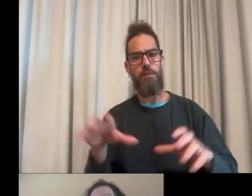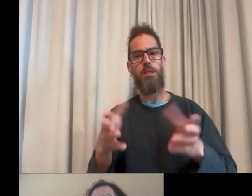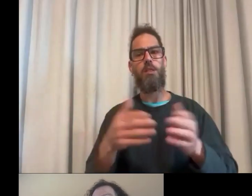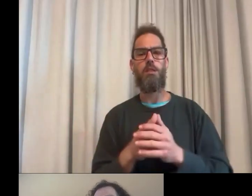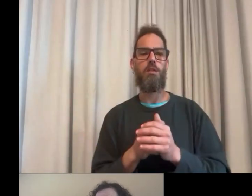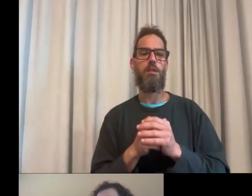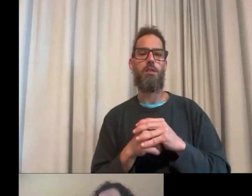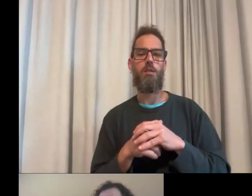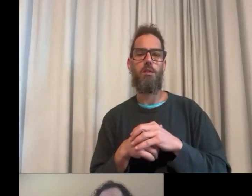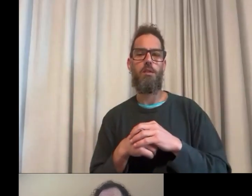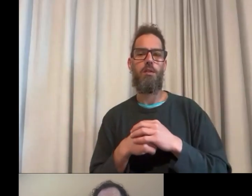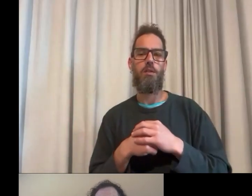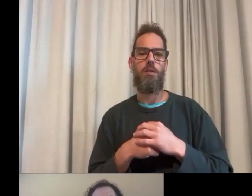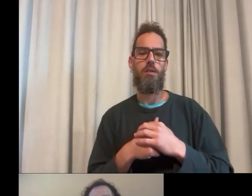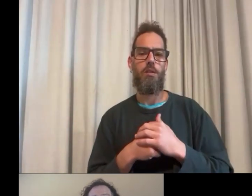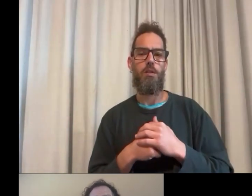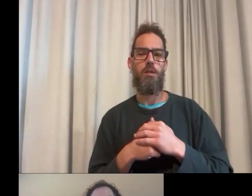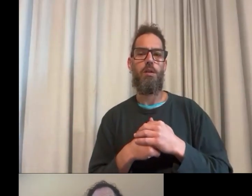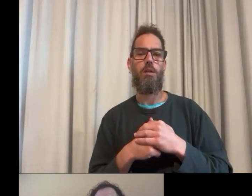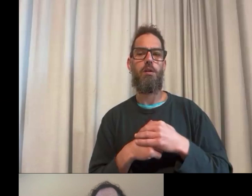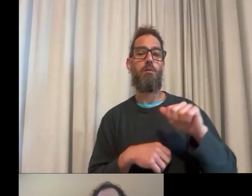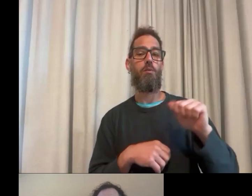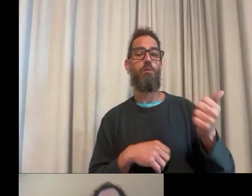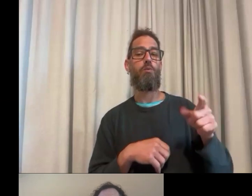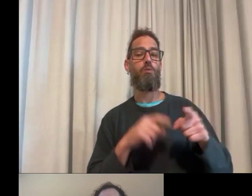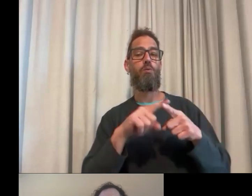Now, there's another stipulation in the Phase 1 regulations